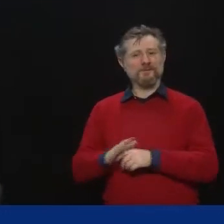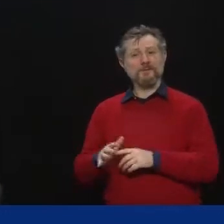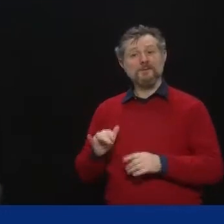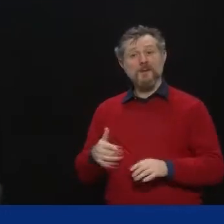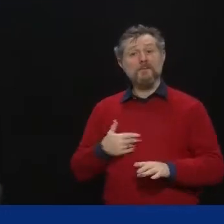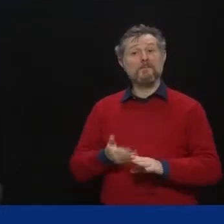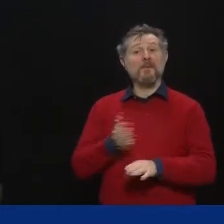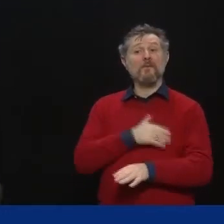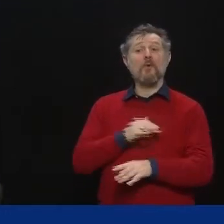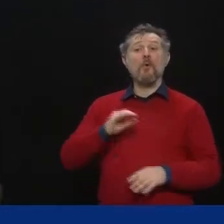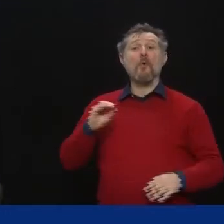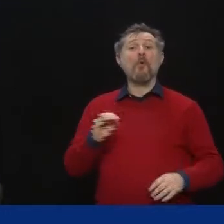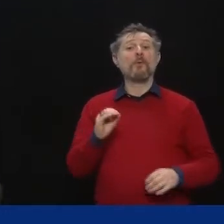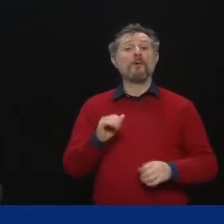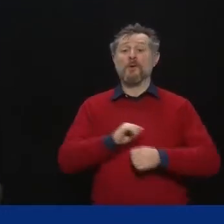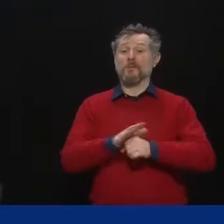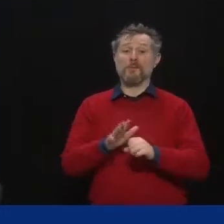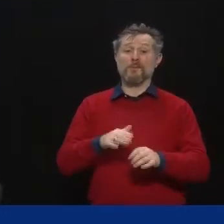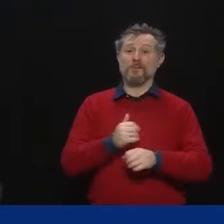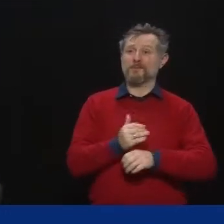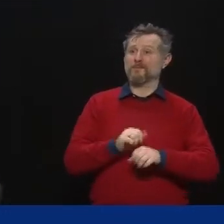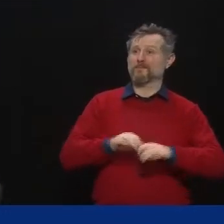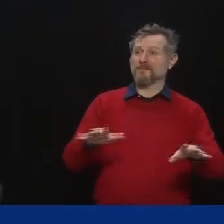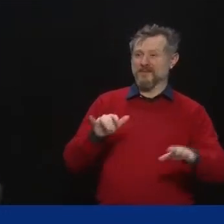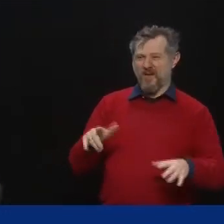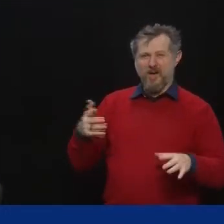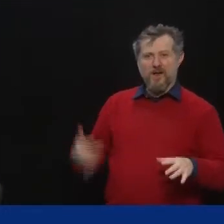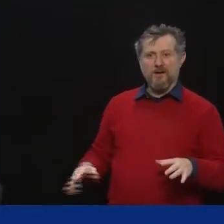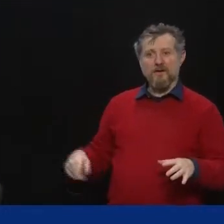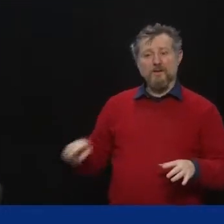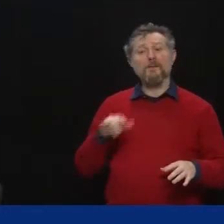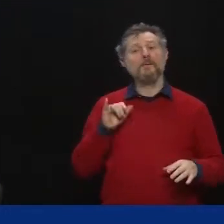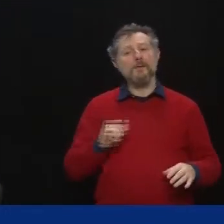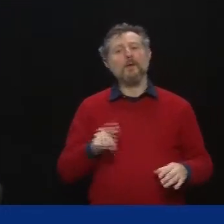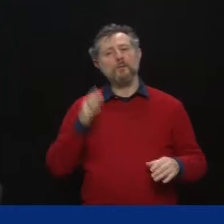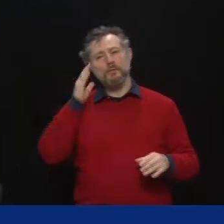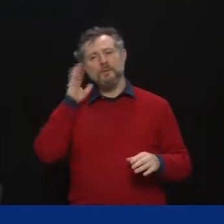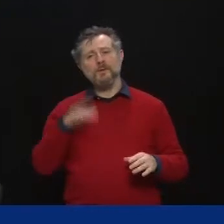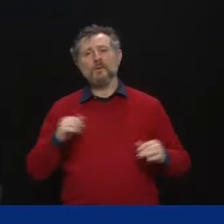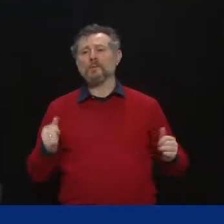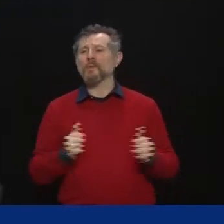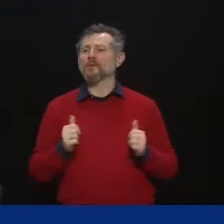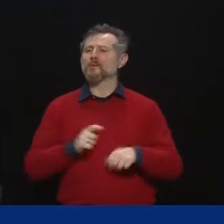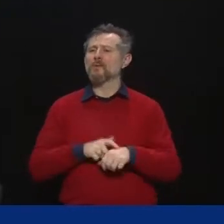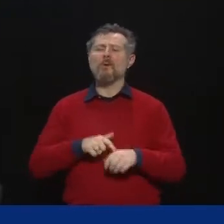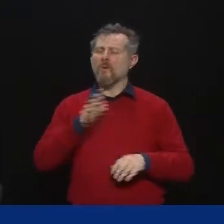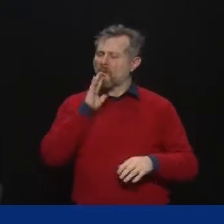AND SO THIS IS PUTTING A REAL HEALTH CARE SYSTEMS AND THIS IS EVEN BEFORE THIS OMICRON SURGE